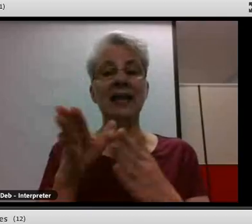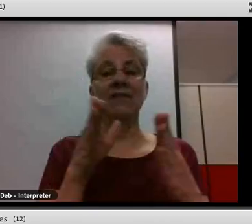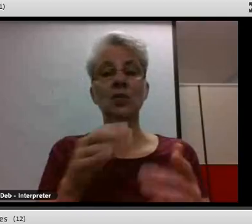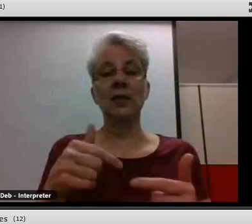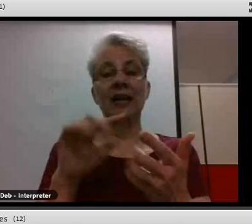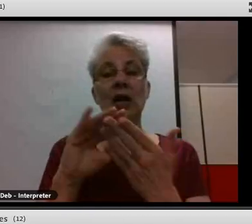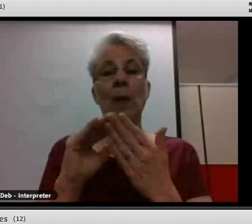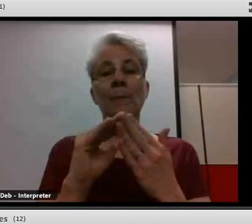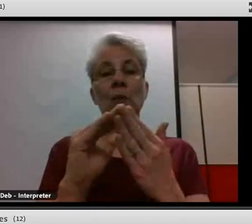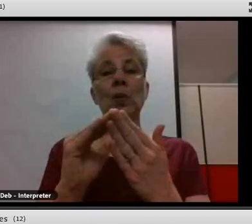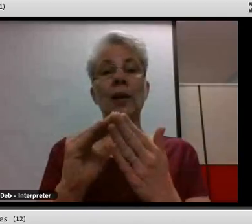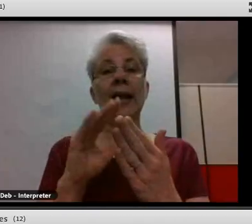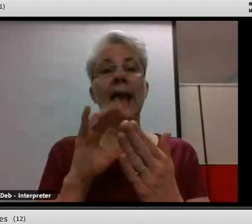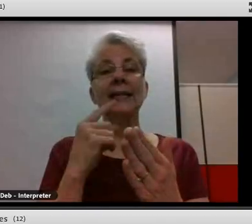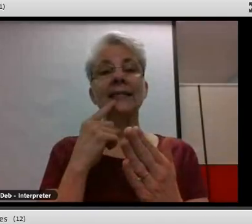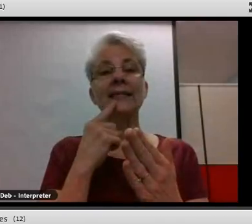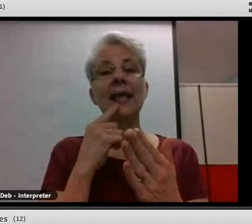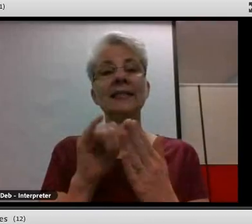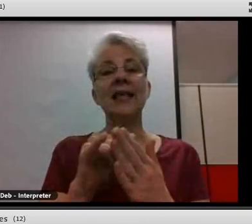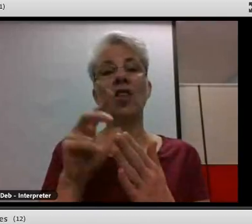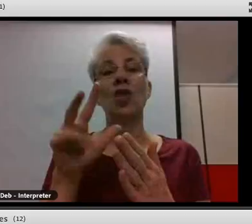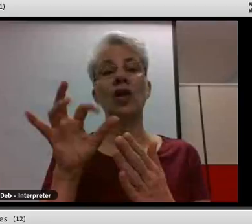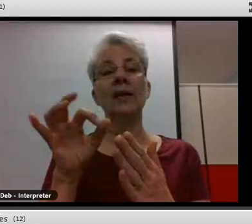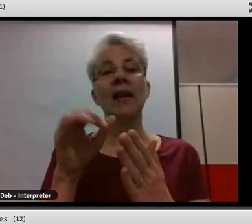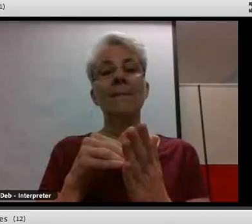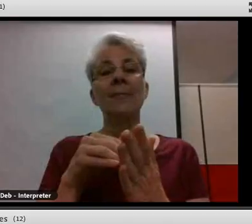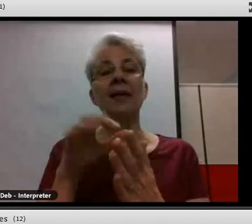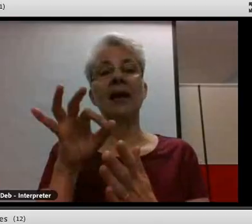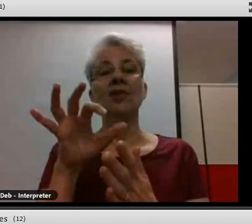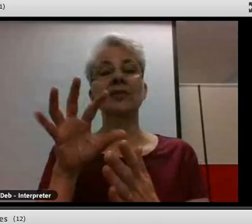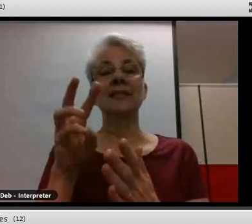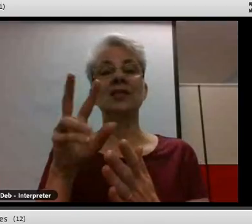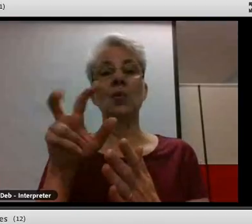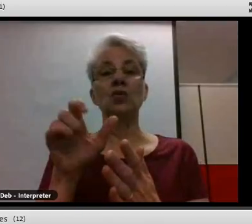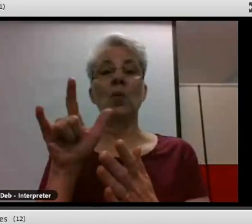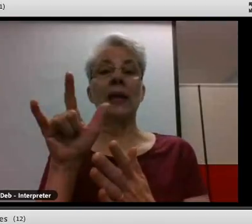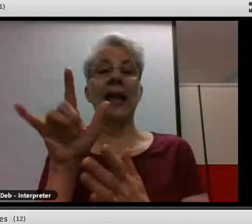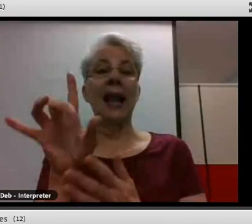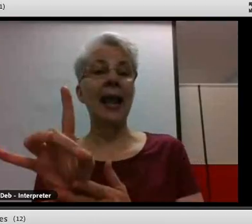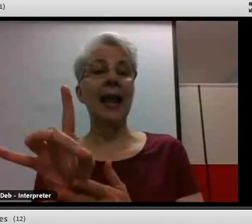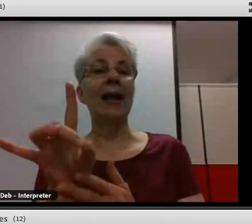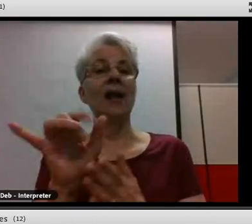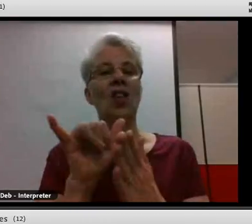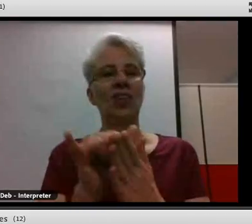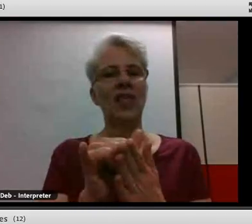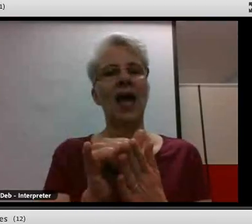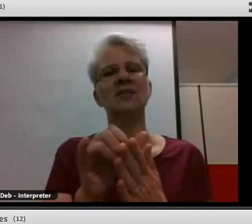I don't think it's a representative population. I do know there's a lot of people with hidden disabilities